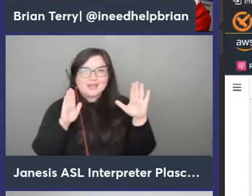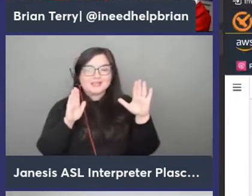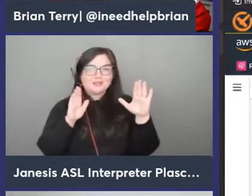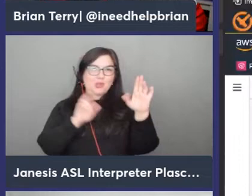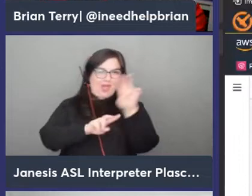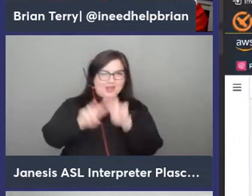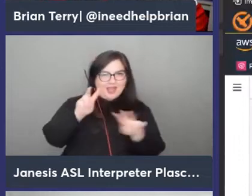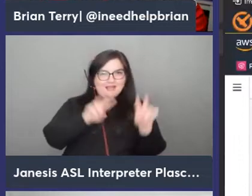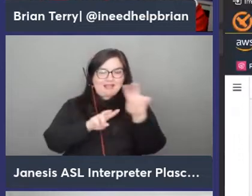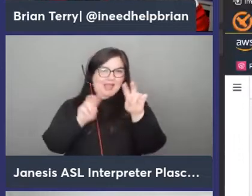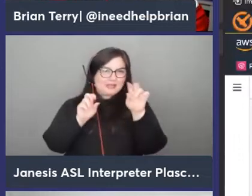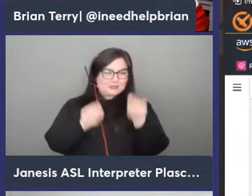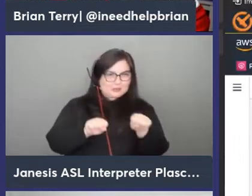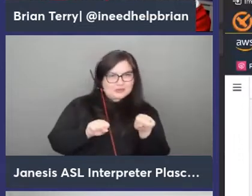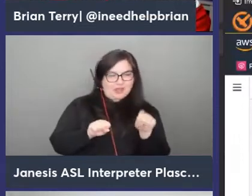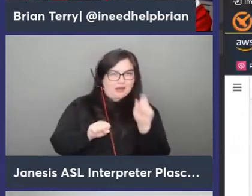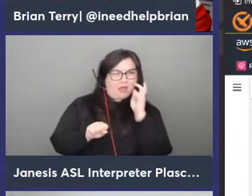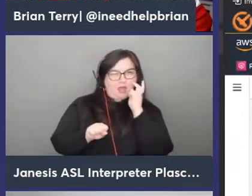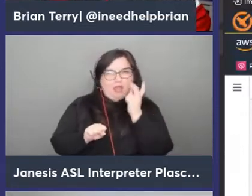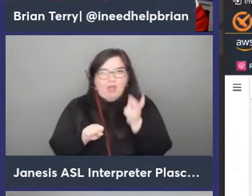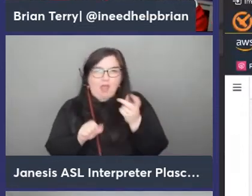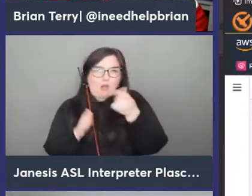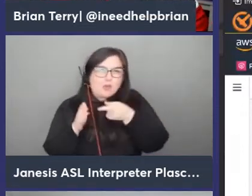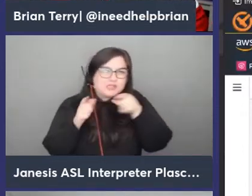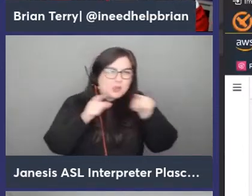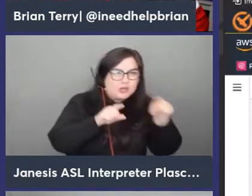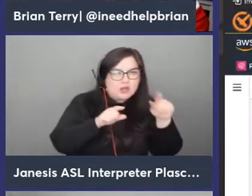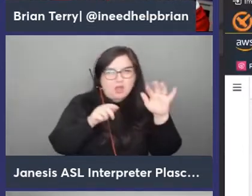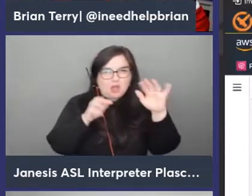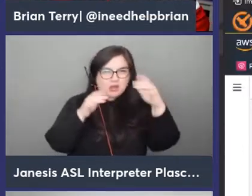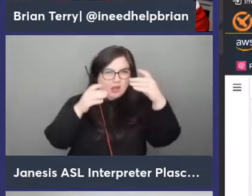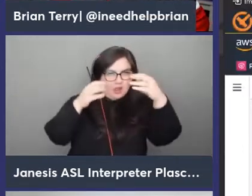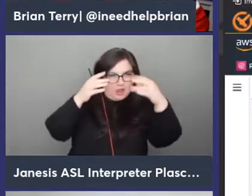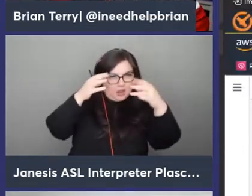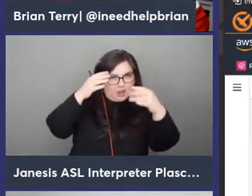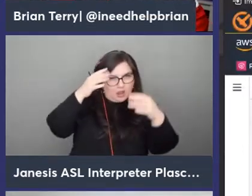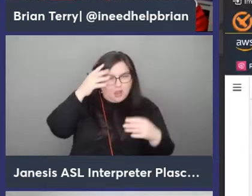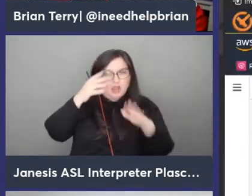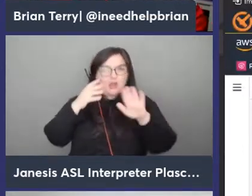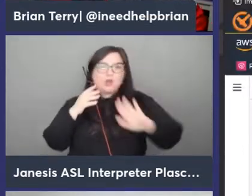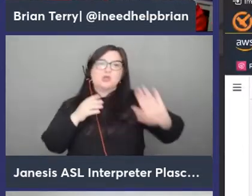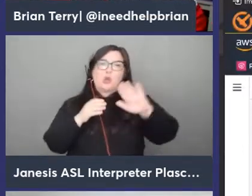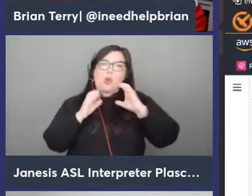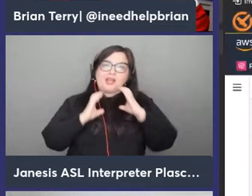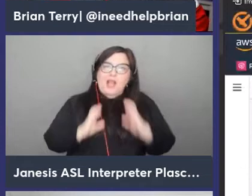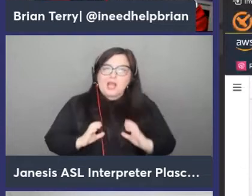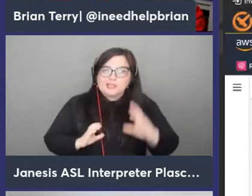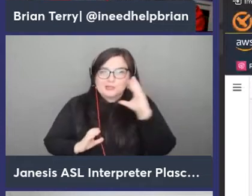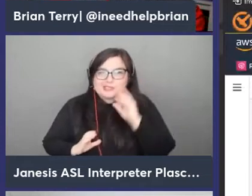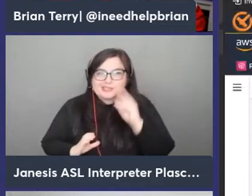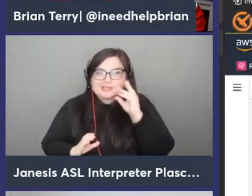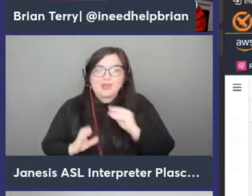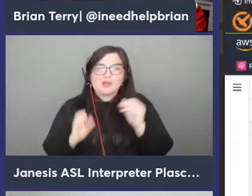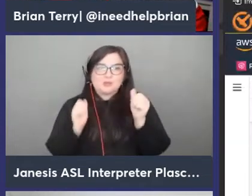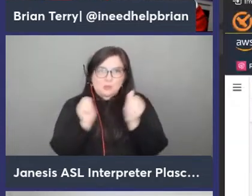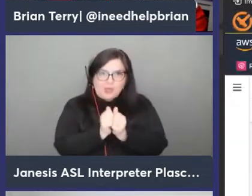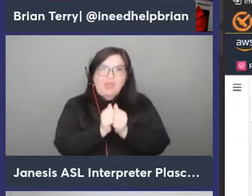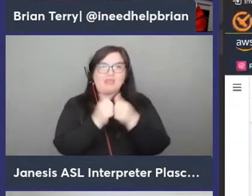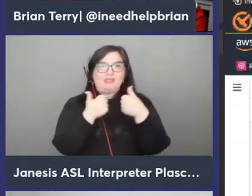at what is going on and what your, what your customers might be experiencing with the game. Absolutely.